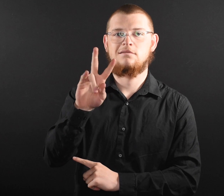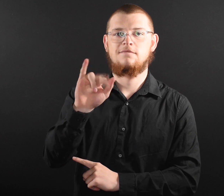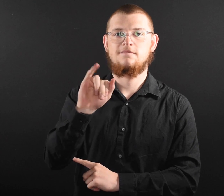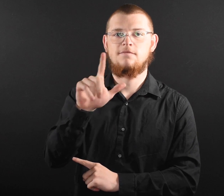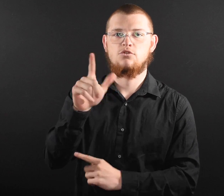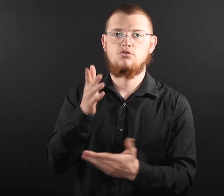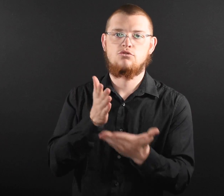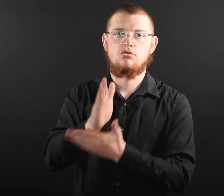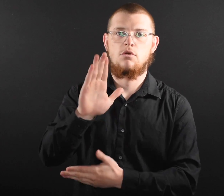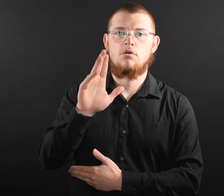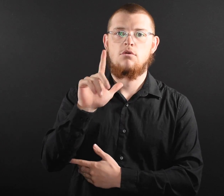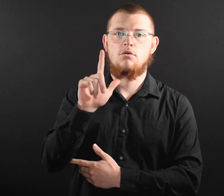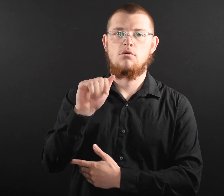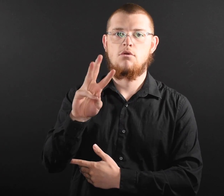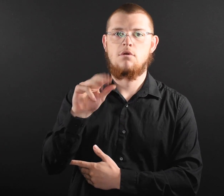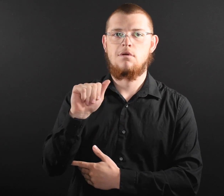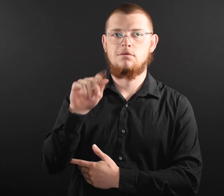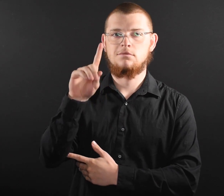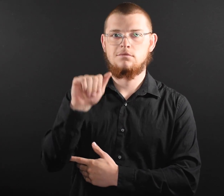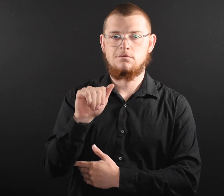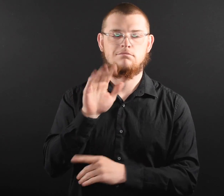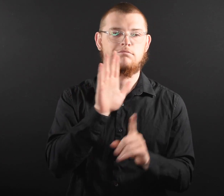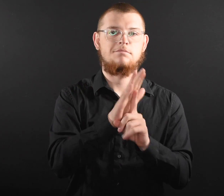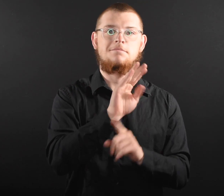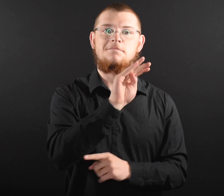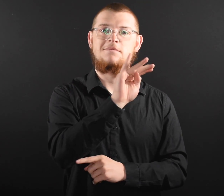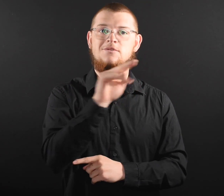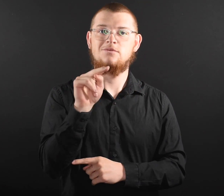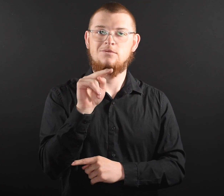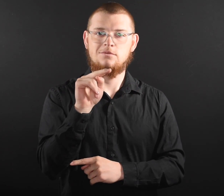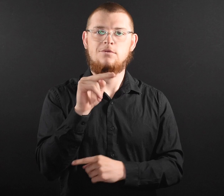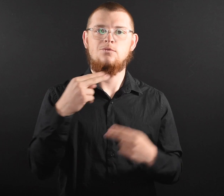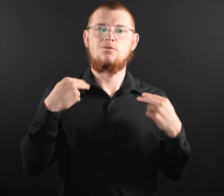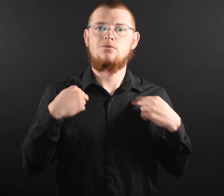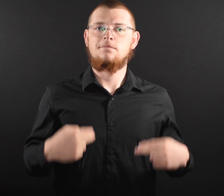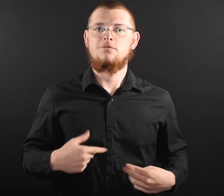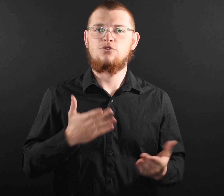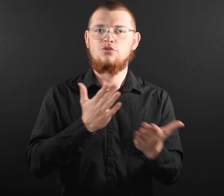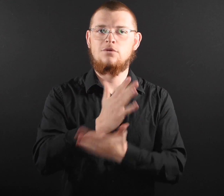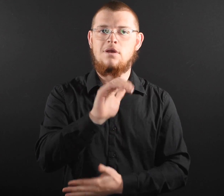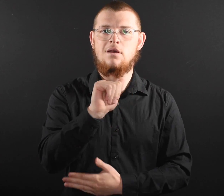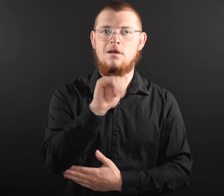rights laws like the Americans with Disabilities Act and the Minnesota Human Rights Act)